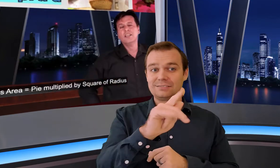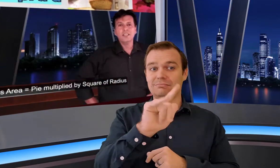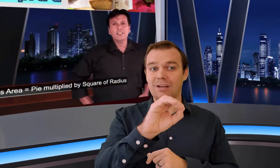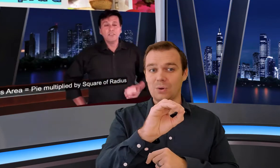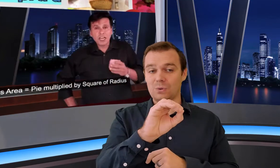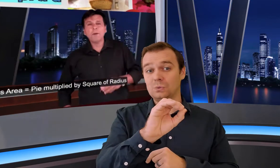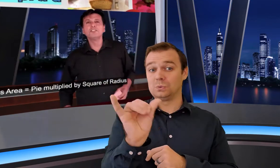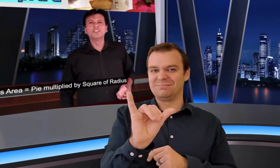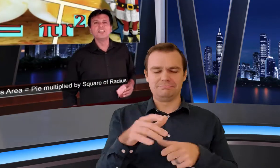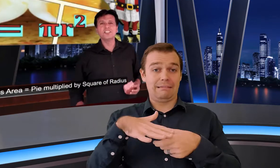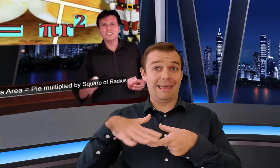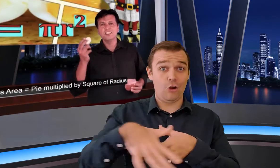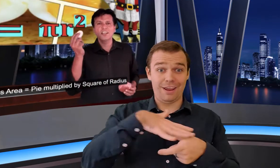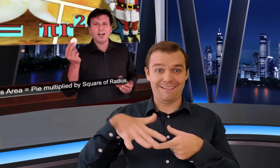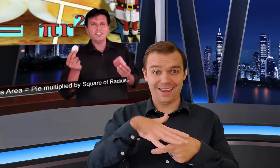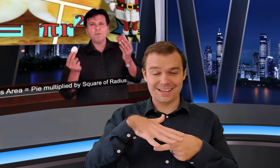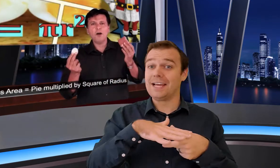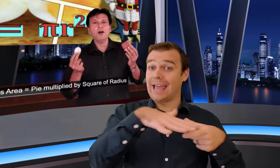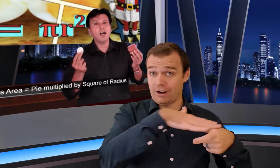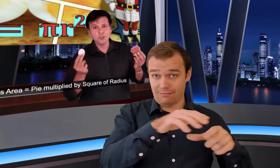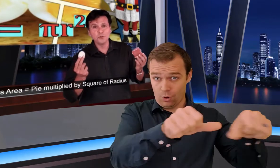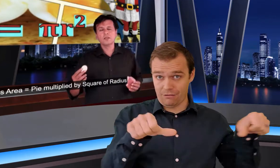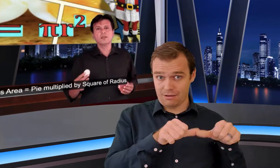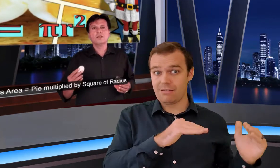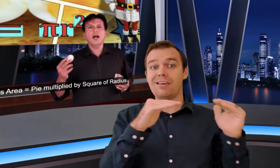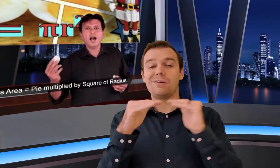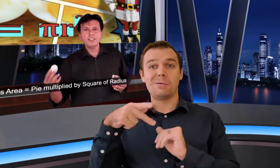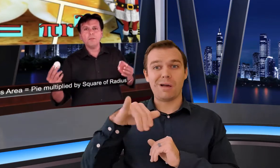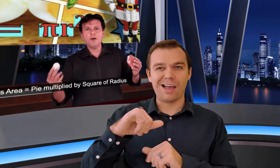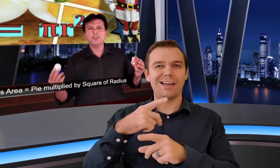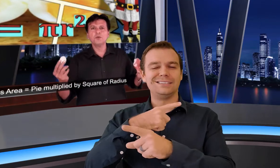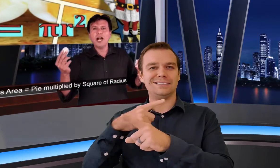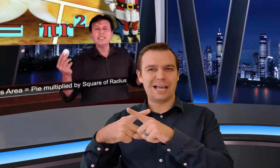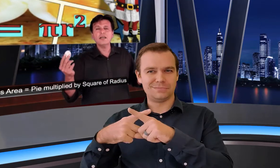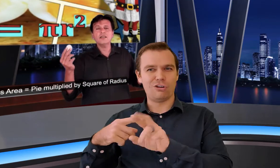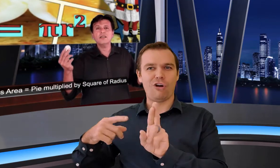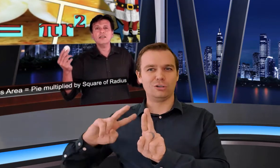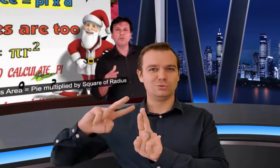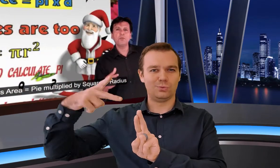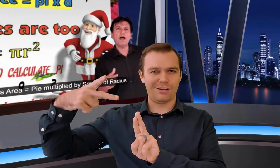"Anda Pao Are Too" denotes Area = Pi multiplied by Square of Radius